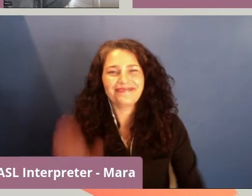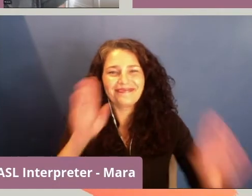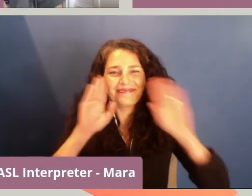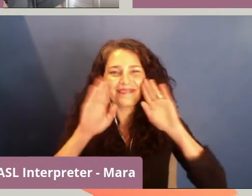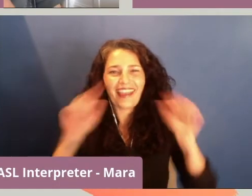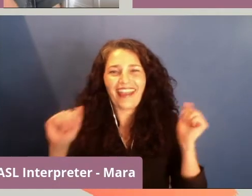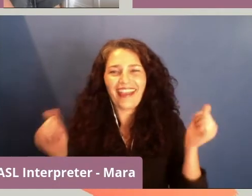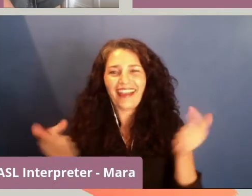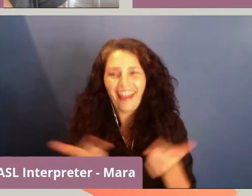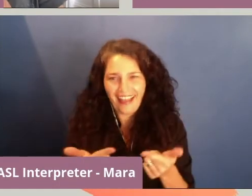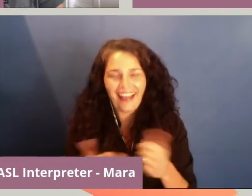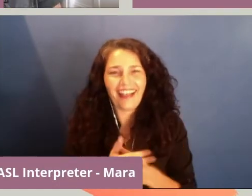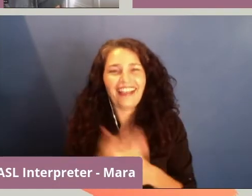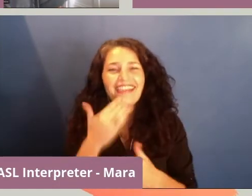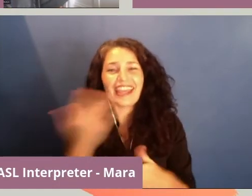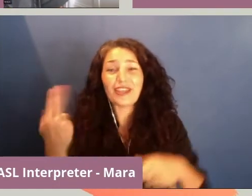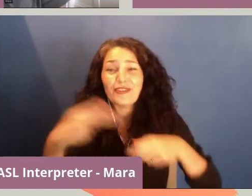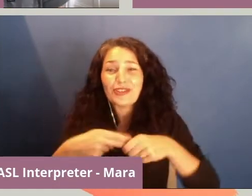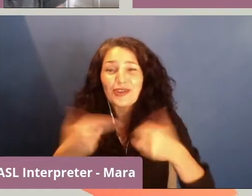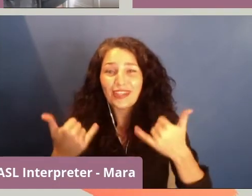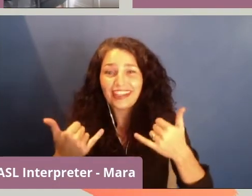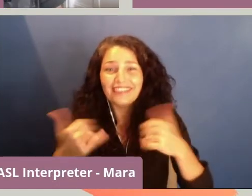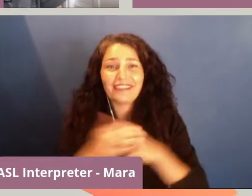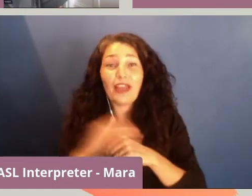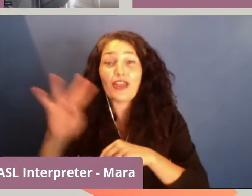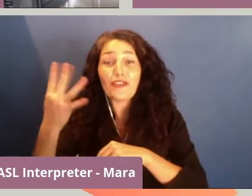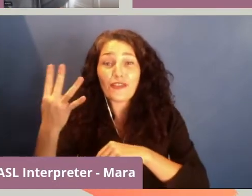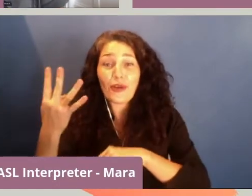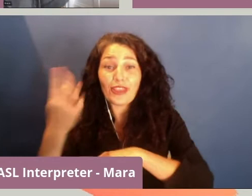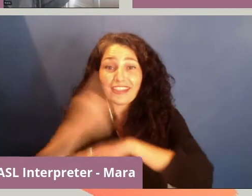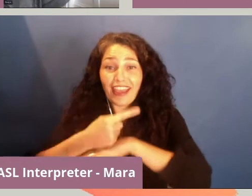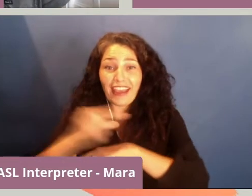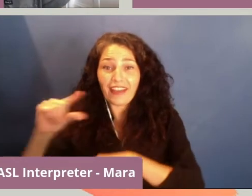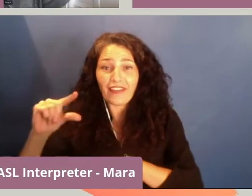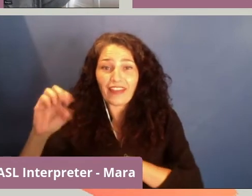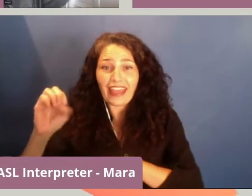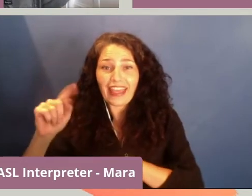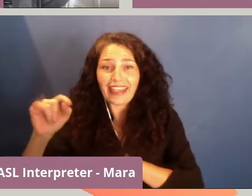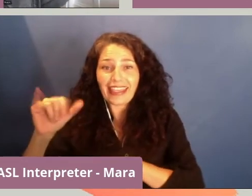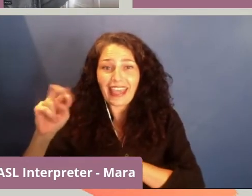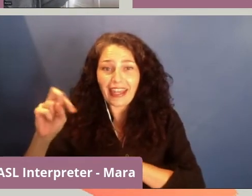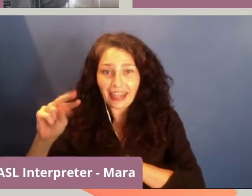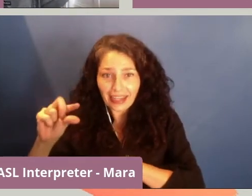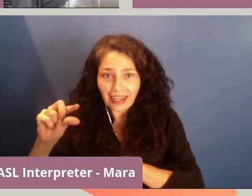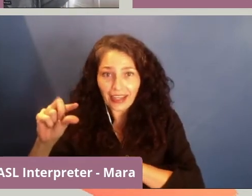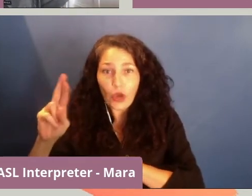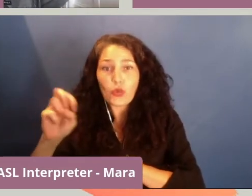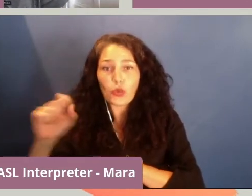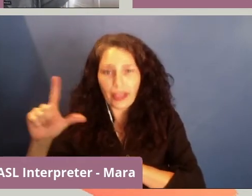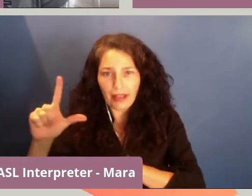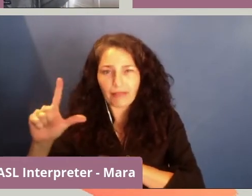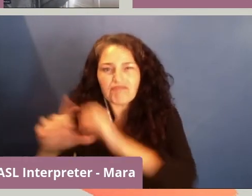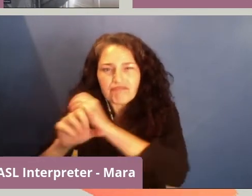Hi, everyone. Thank you for joining us on the fourth day of Getting Real. I just want to mention that a couple of the recordings